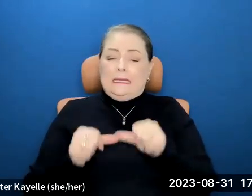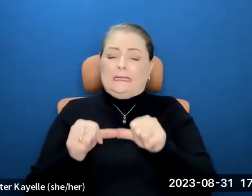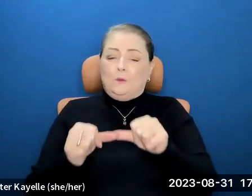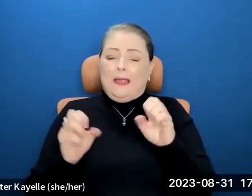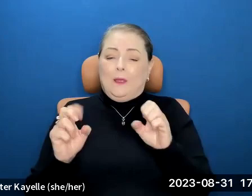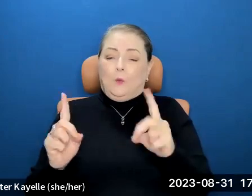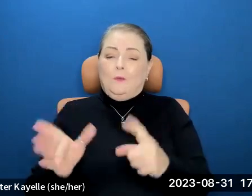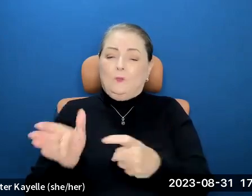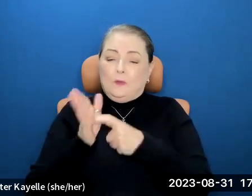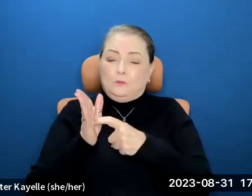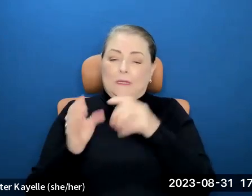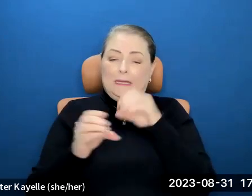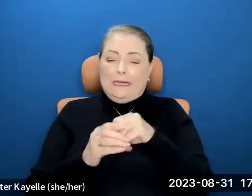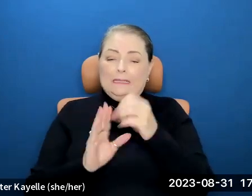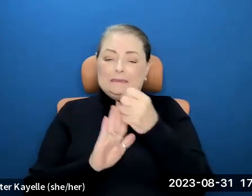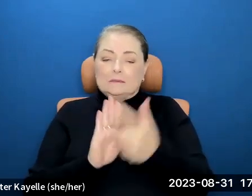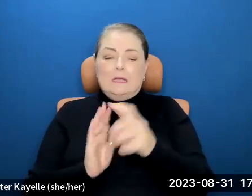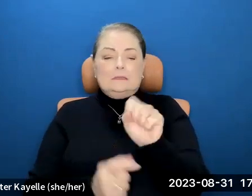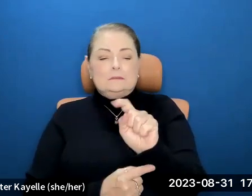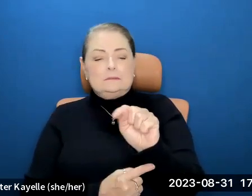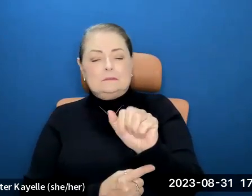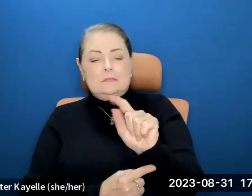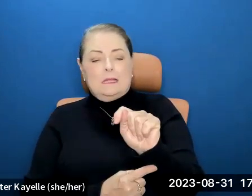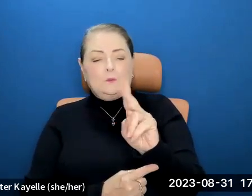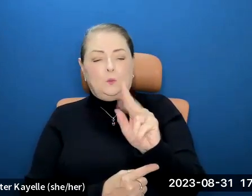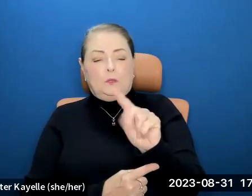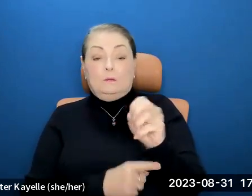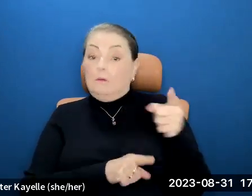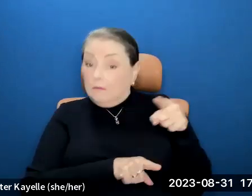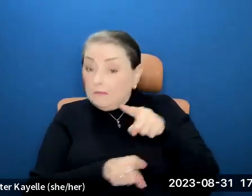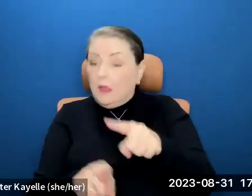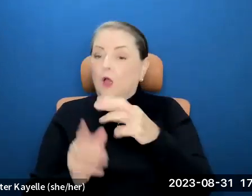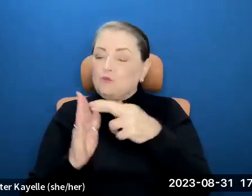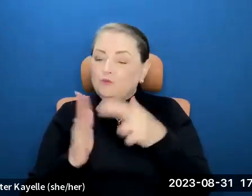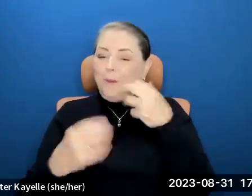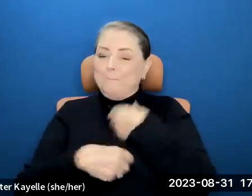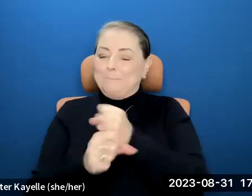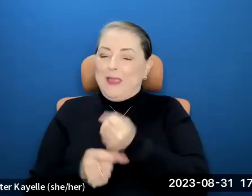requirements in statutes this is in alignment with a rulemaking recommendation for all Behavioral